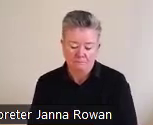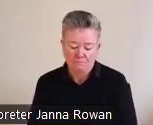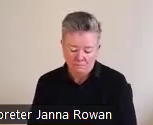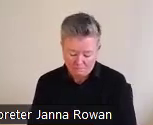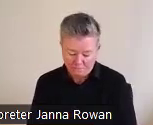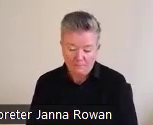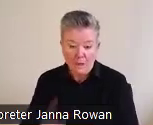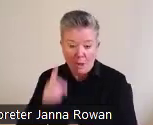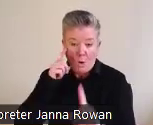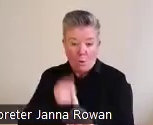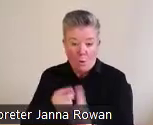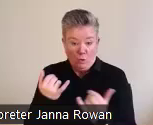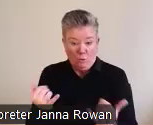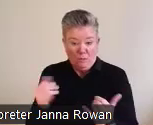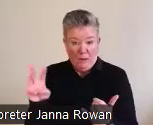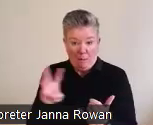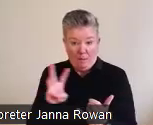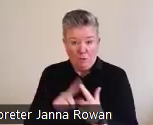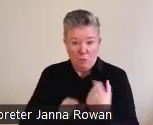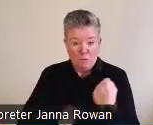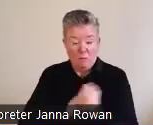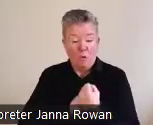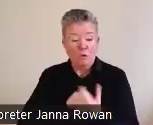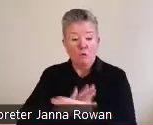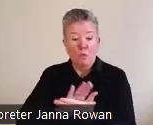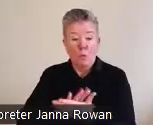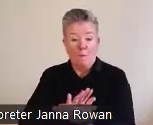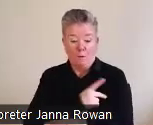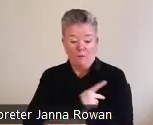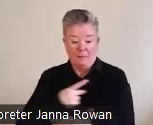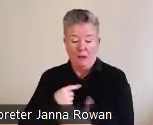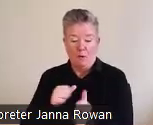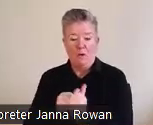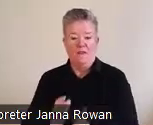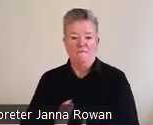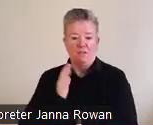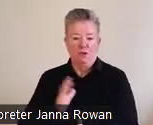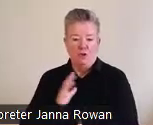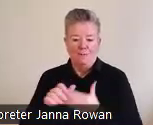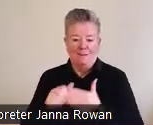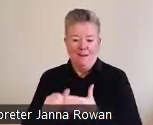The goal of this webinar today is to support school personnel with official guidance and resources